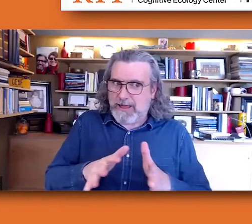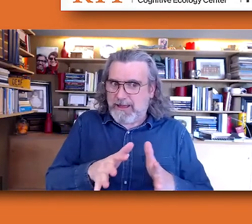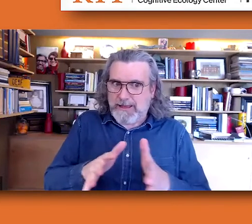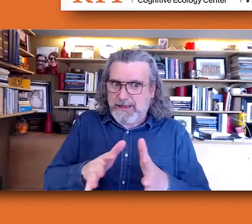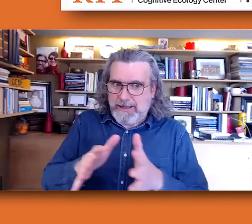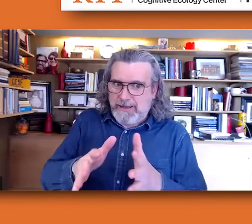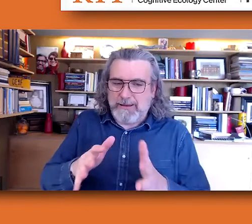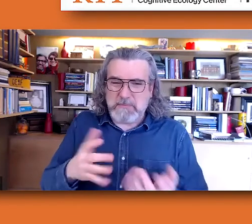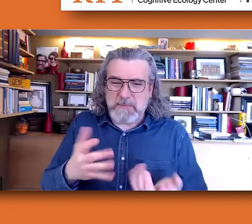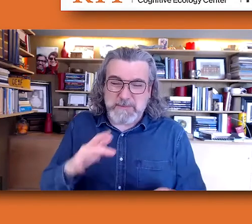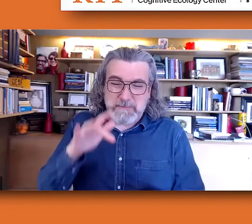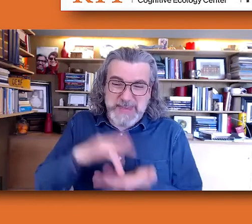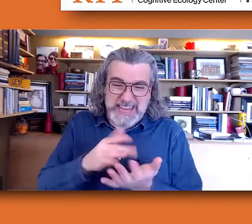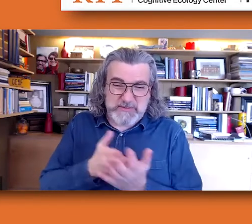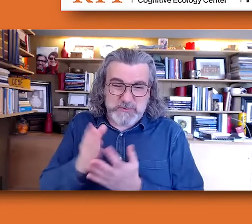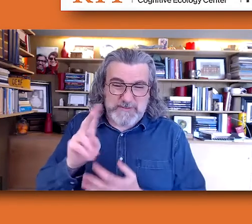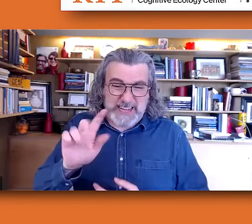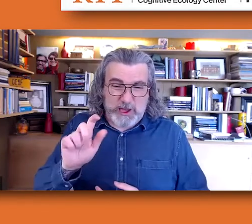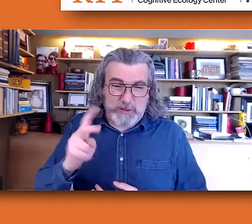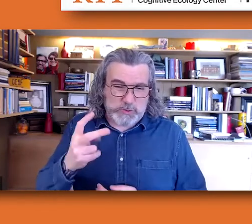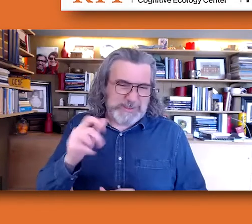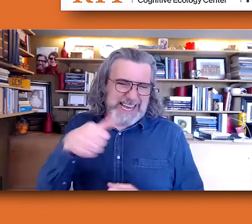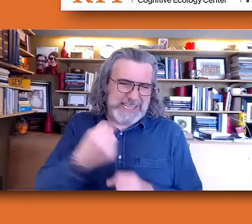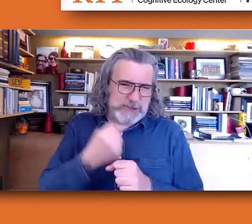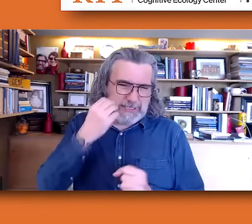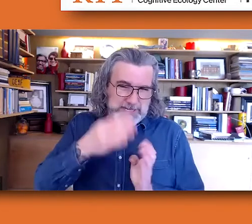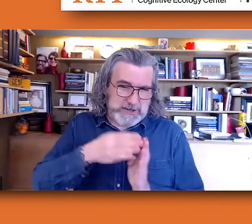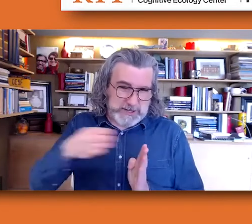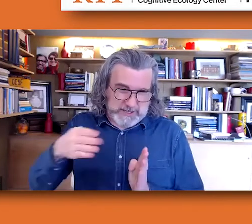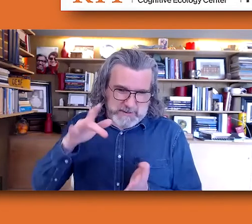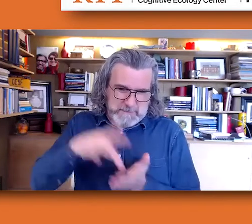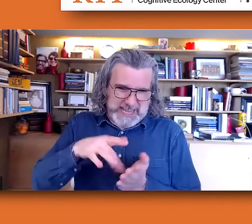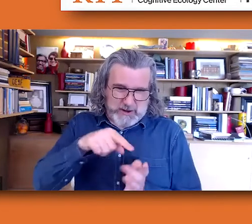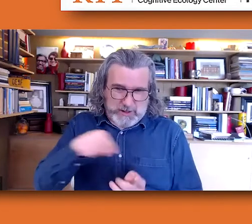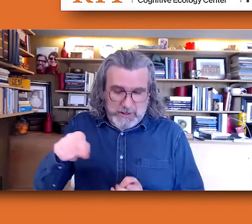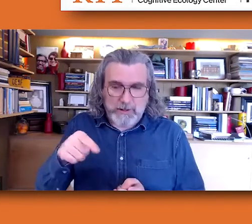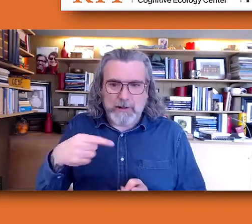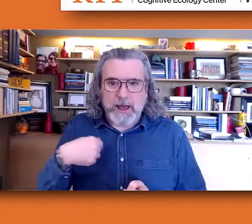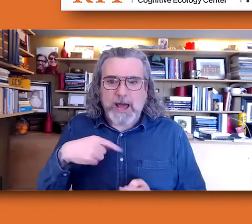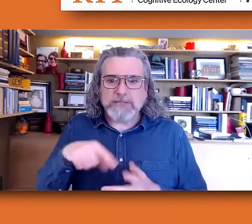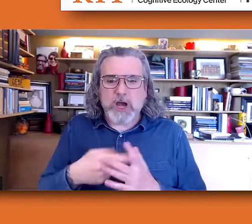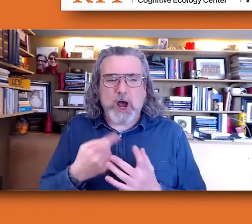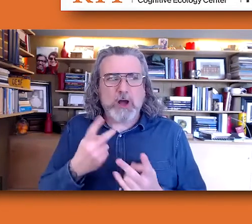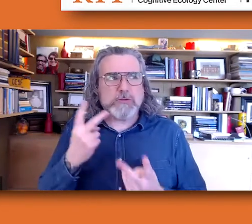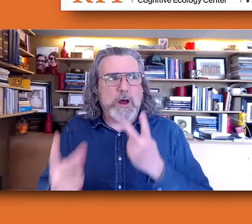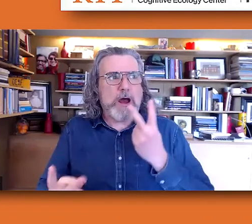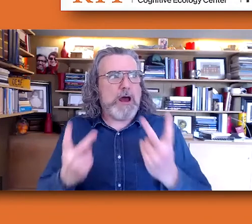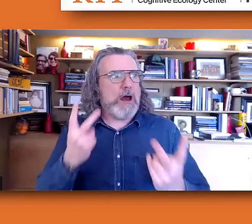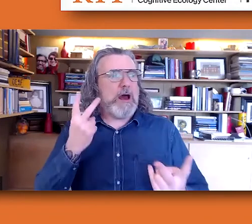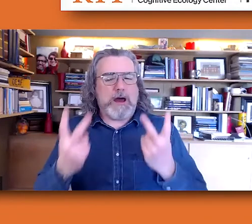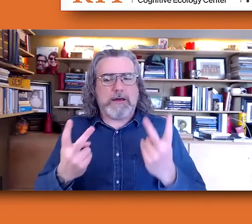but, um, as a research scientist, I hadn't quite, um, established that identity